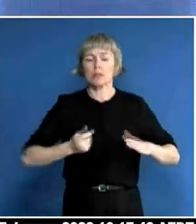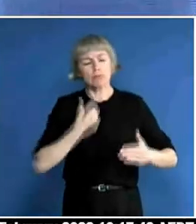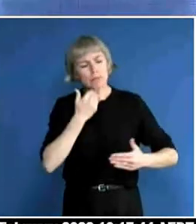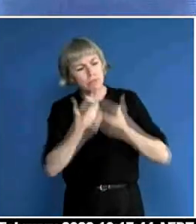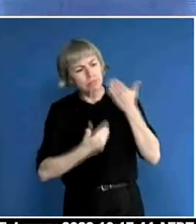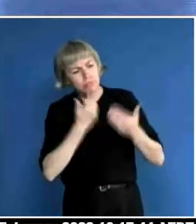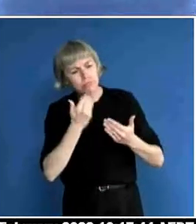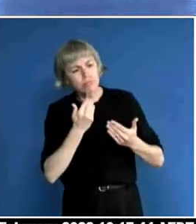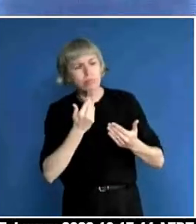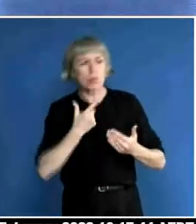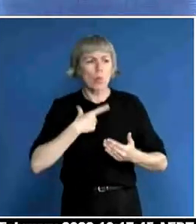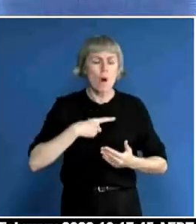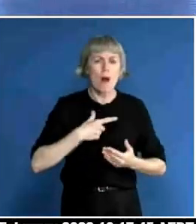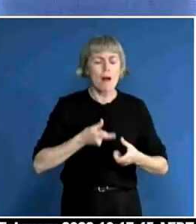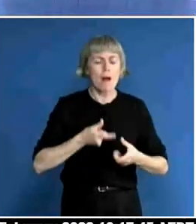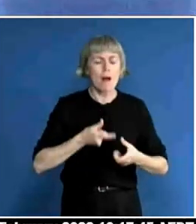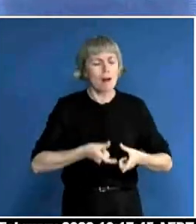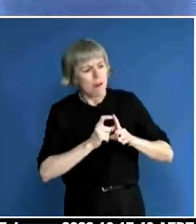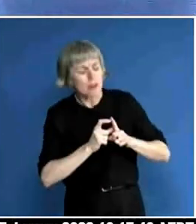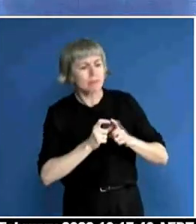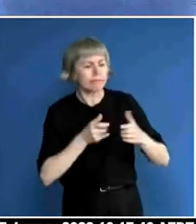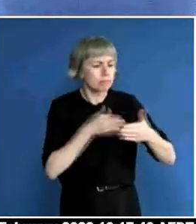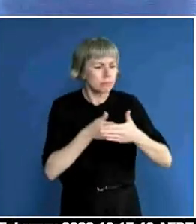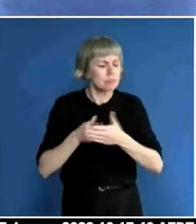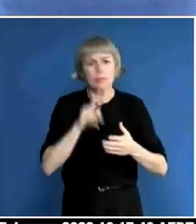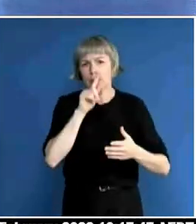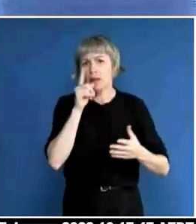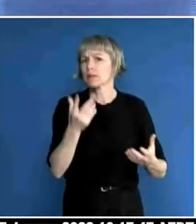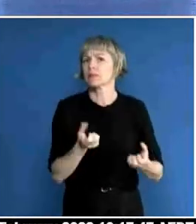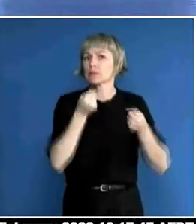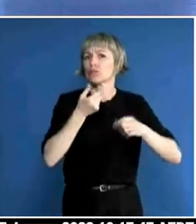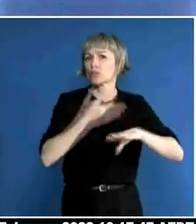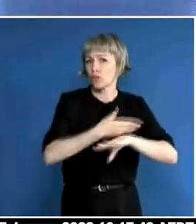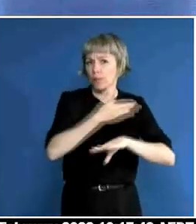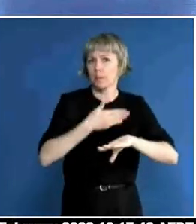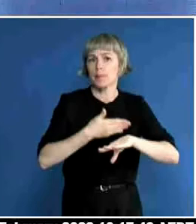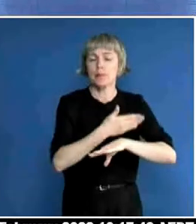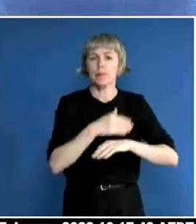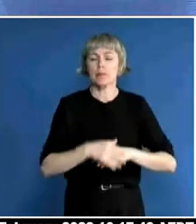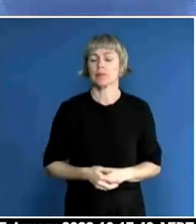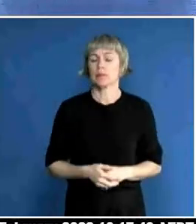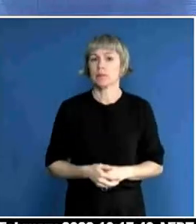Many of the witnesses at Public hearing 9 told you they participated in the Australian